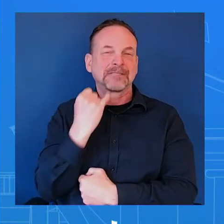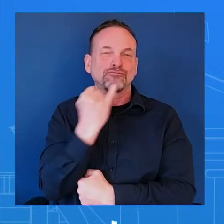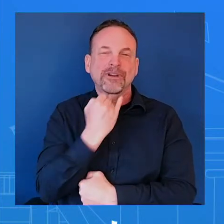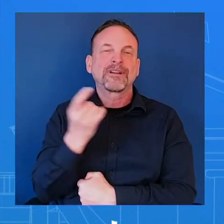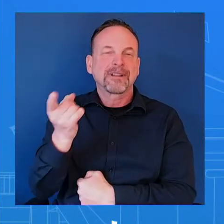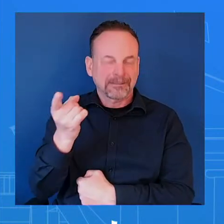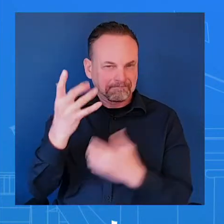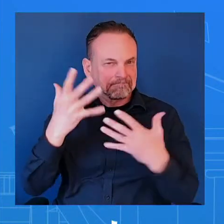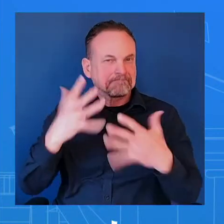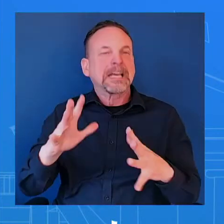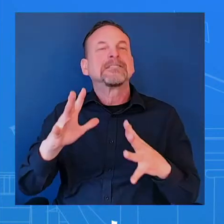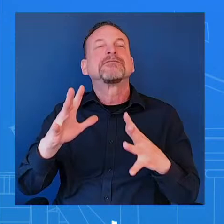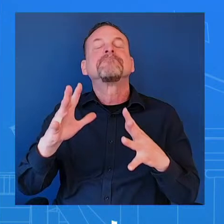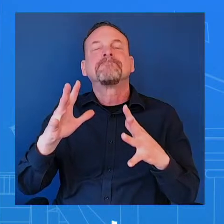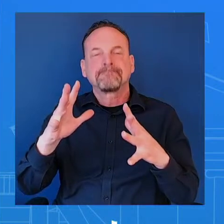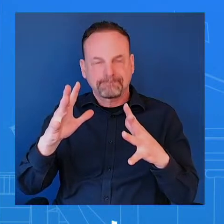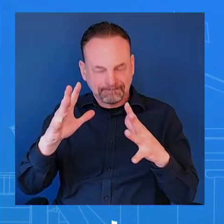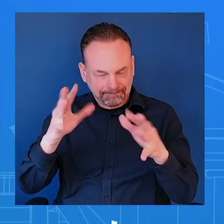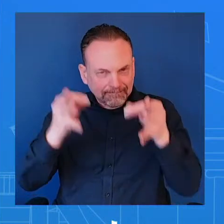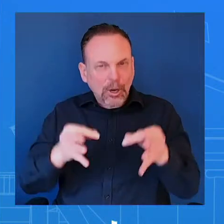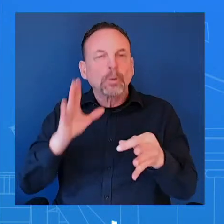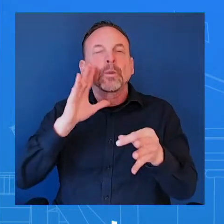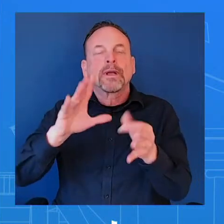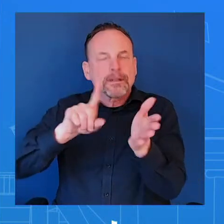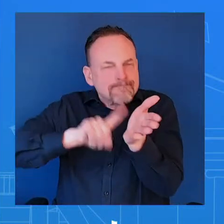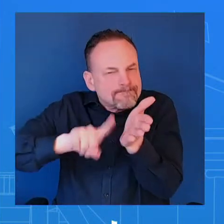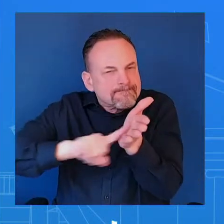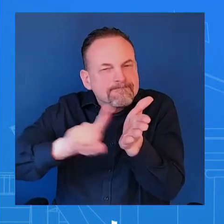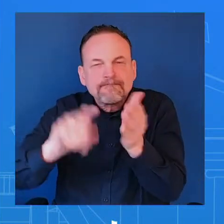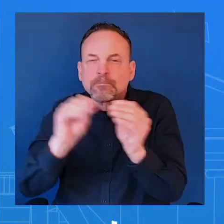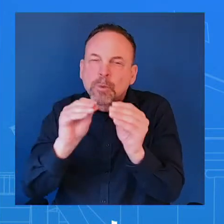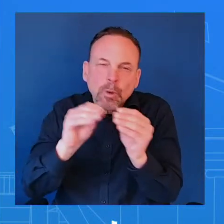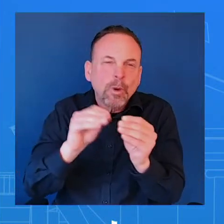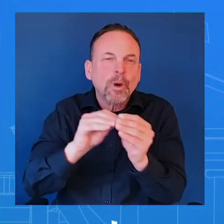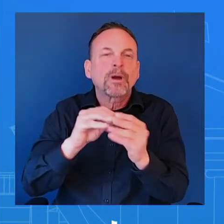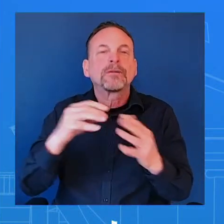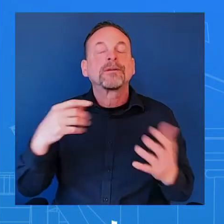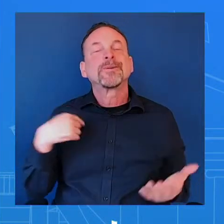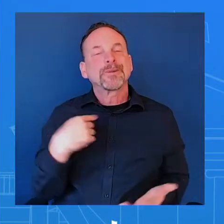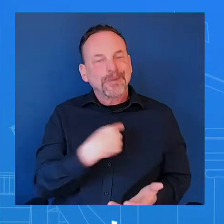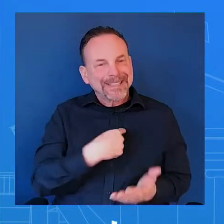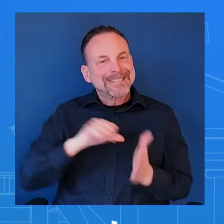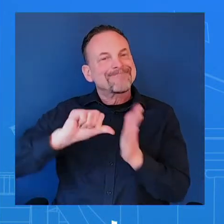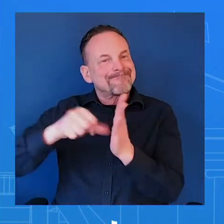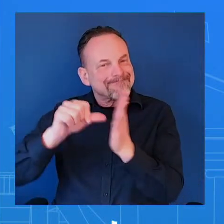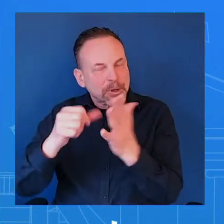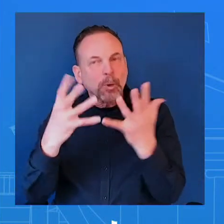and that there is accountability. I want to be ma- -- very careful here. I'm not going to get ahead of that process.